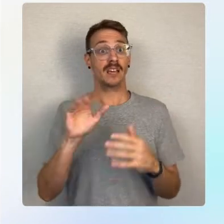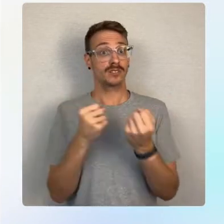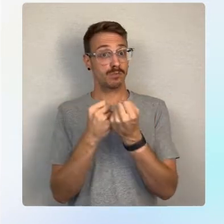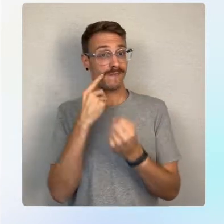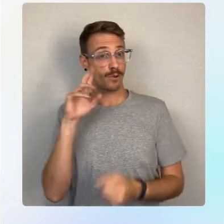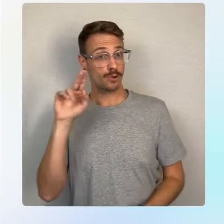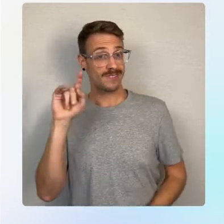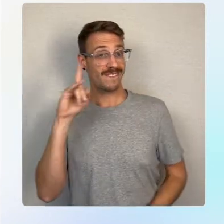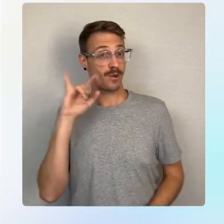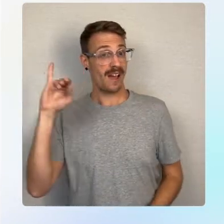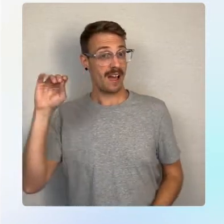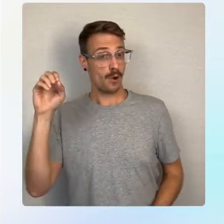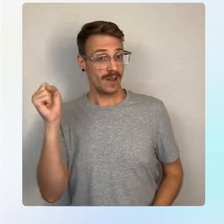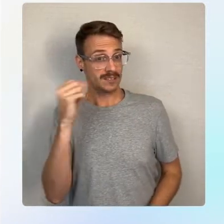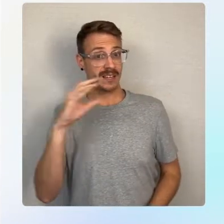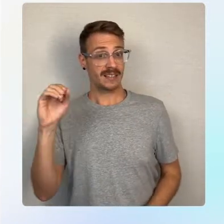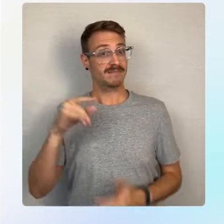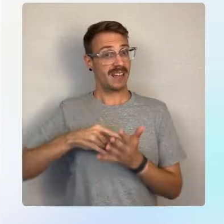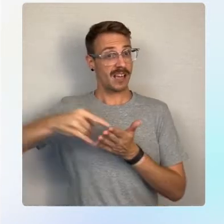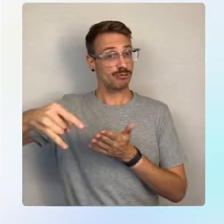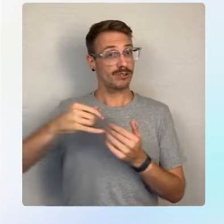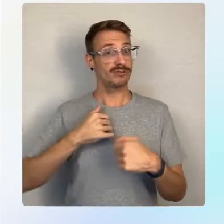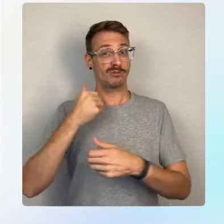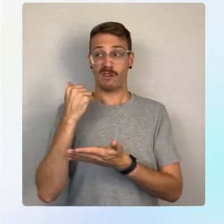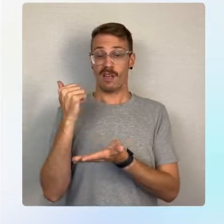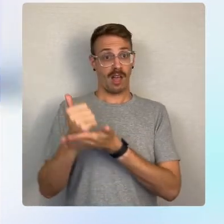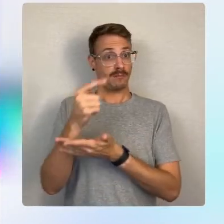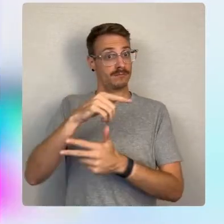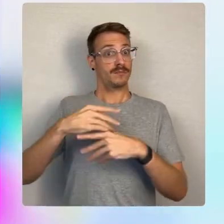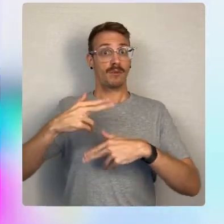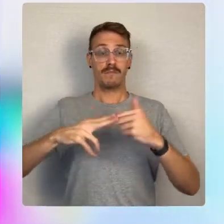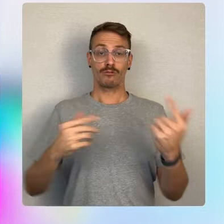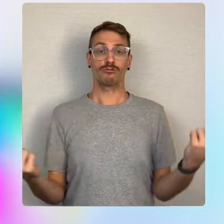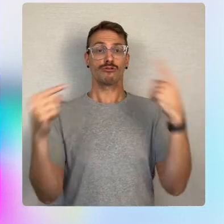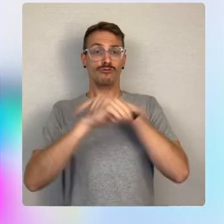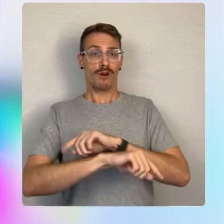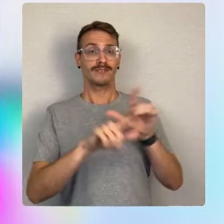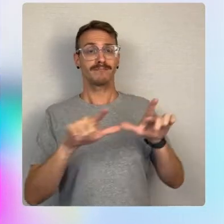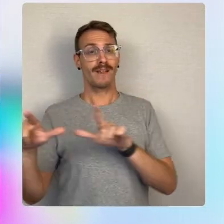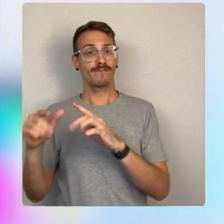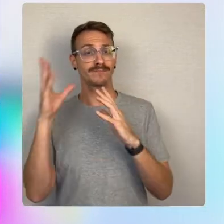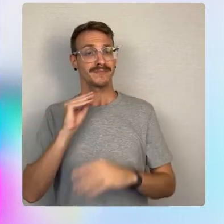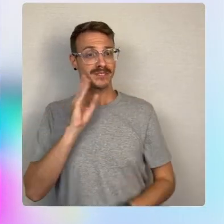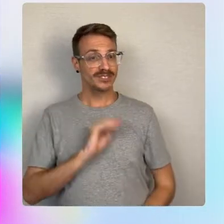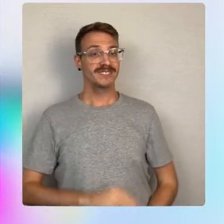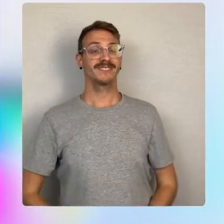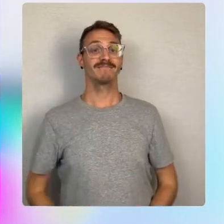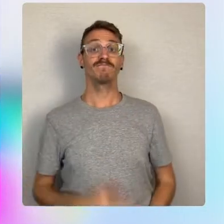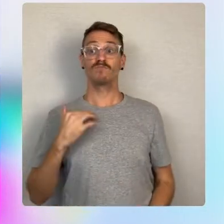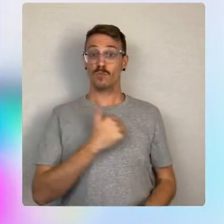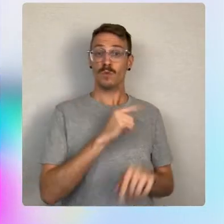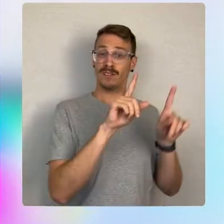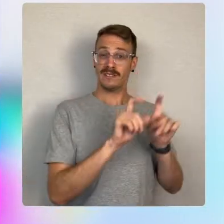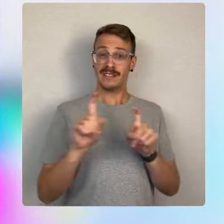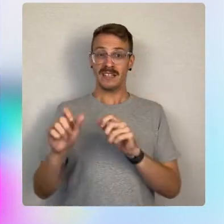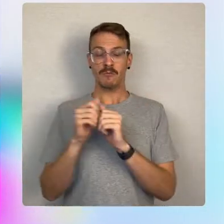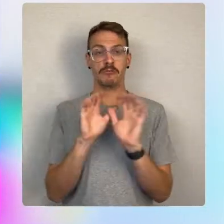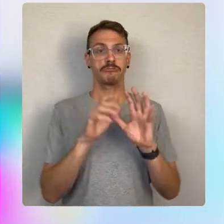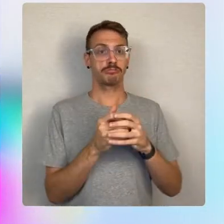for both iOS and Android to help developers build cross-platform experiences. We'll be testing these with a small group of developers